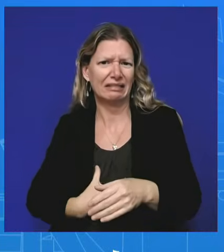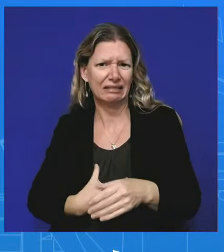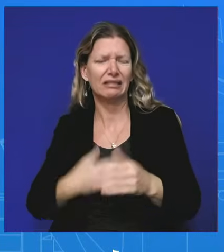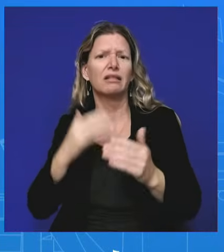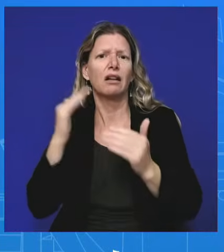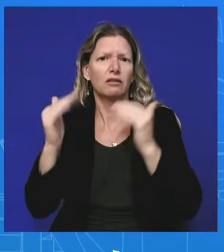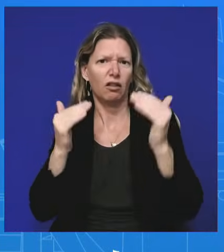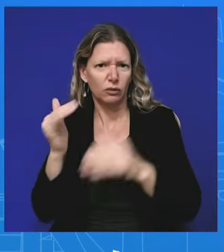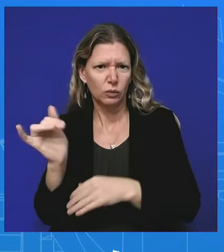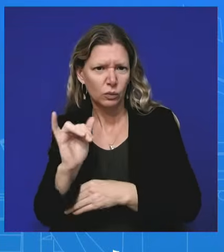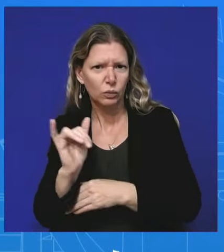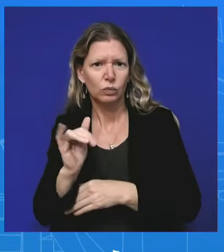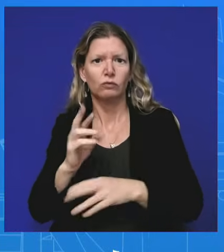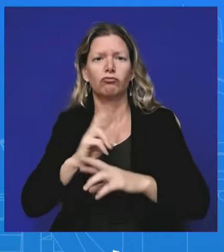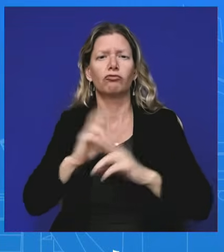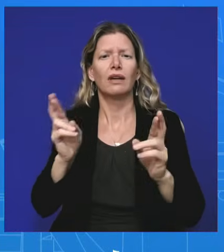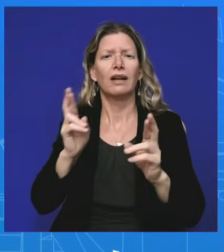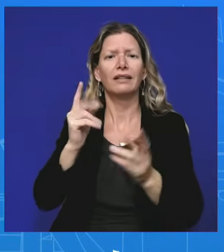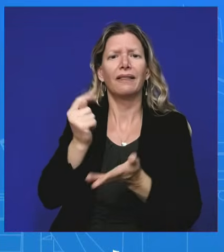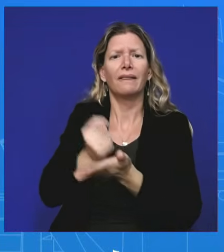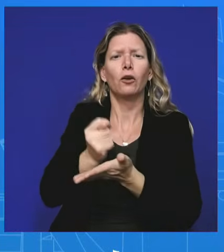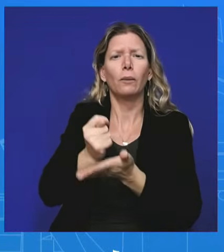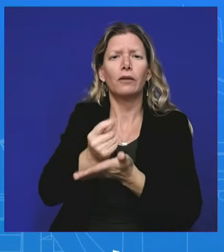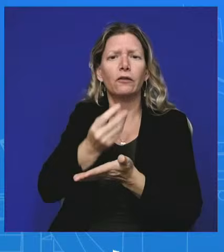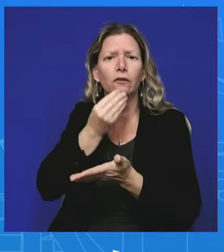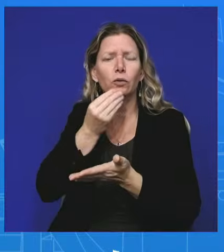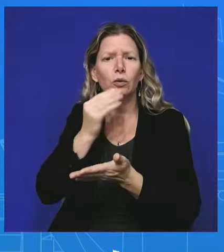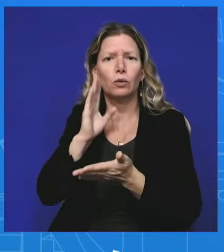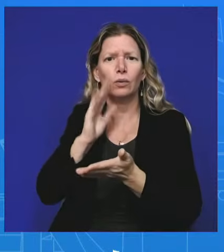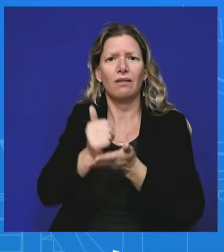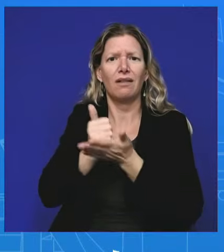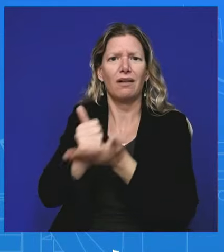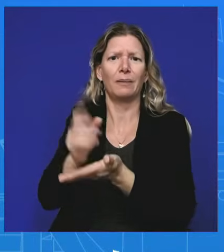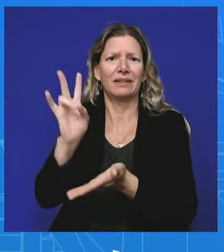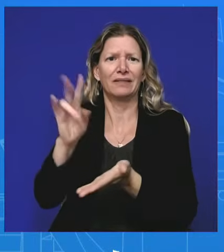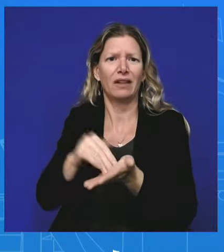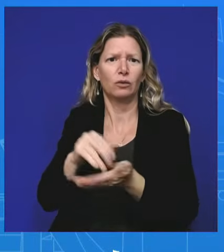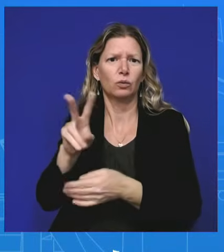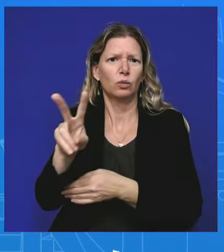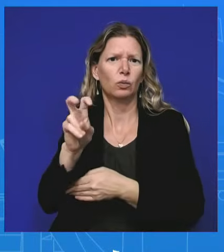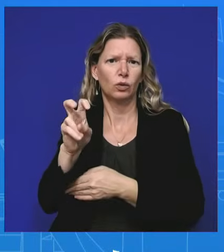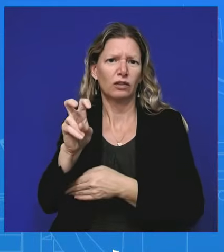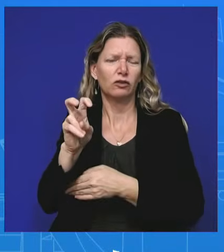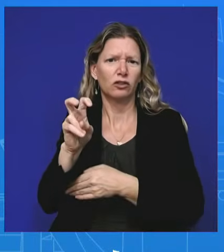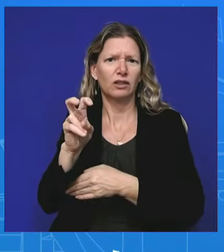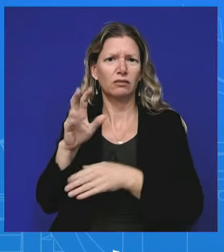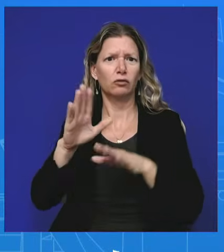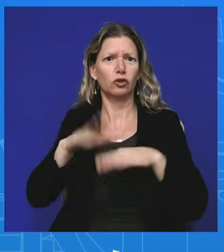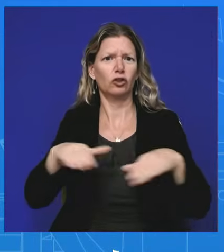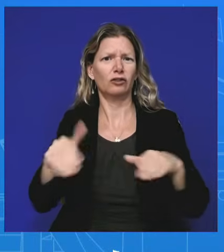and nearly 90 metric tons of critical supplies, such as plastic sheeting for shelter, jerry cans to hold clean water,